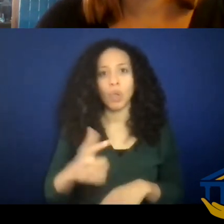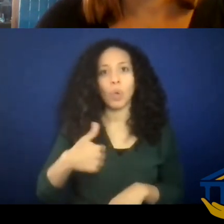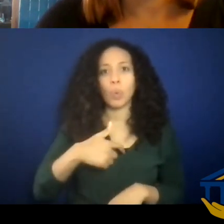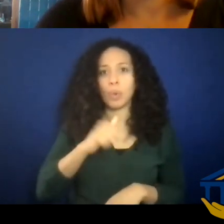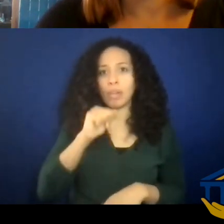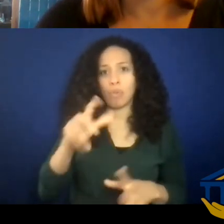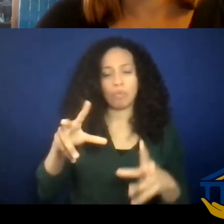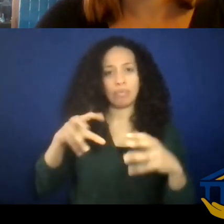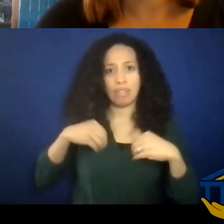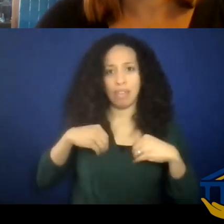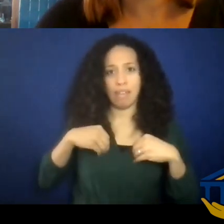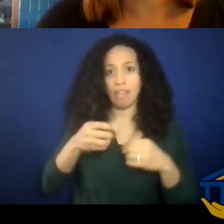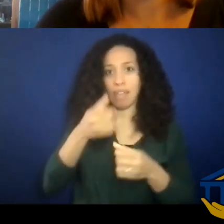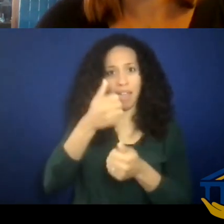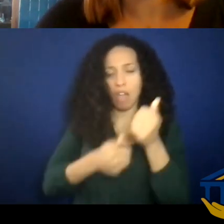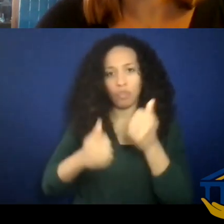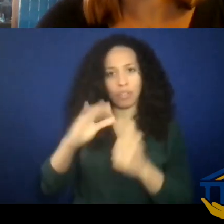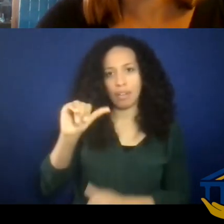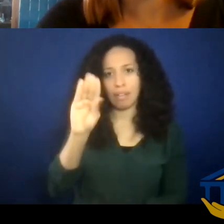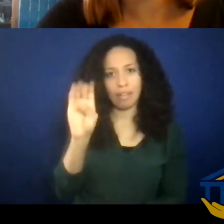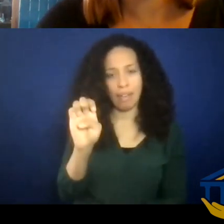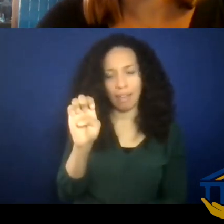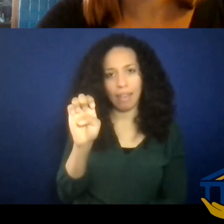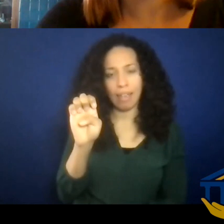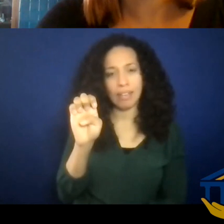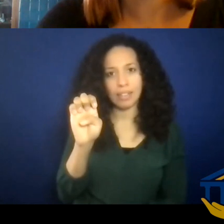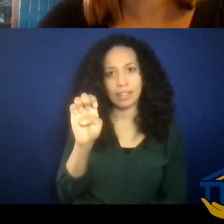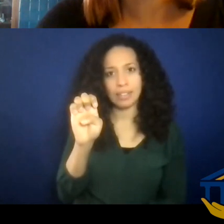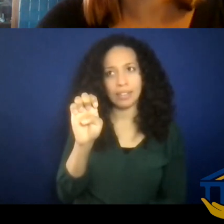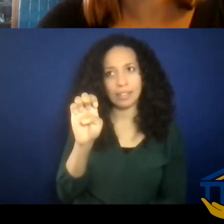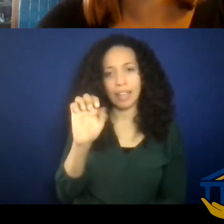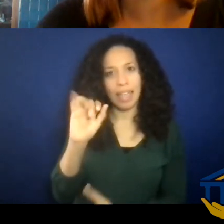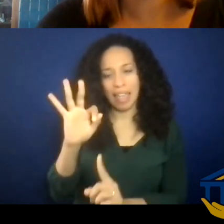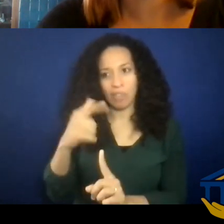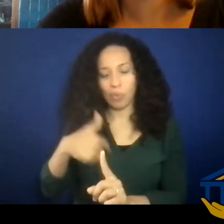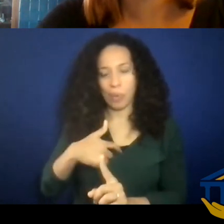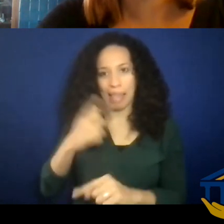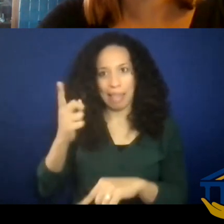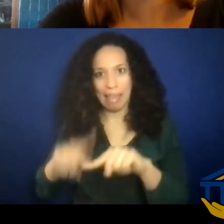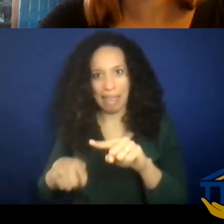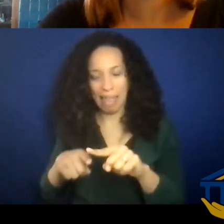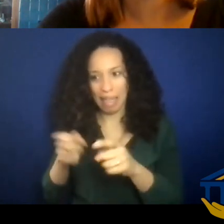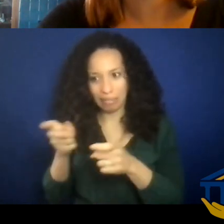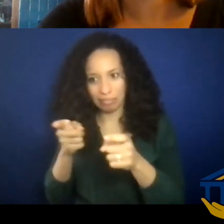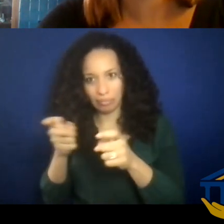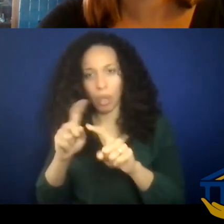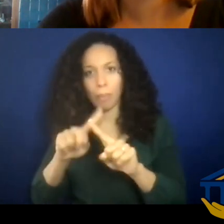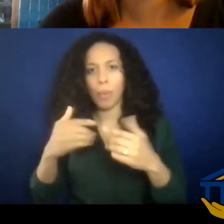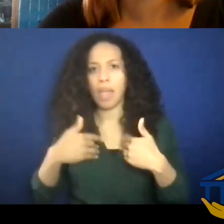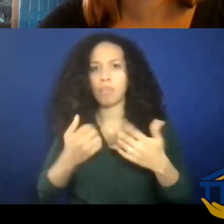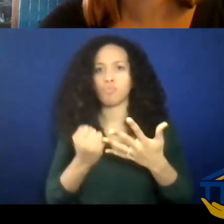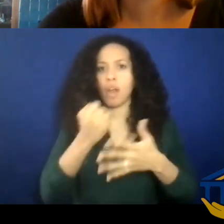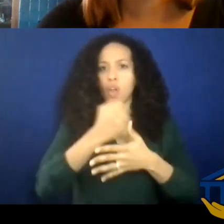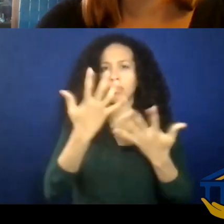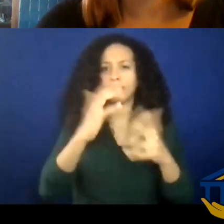um, a case we could do, but we have priorities that are set by our board and we select our cases